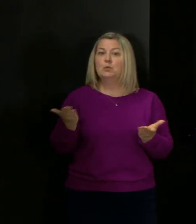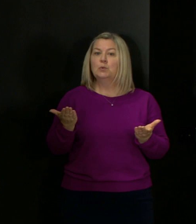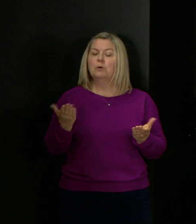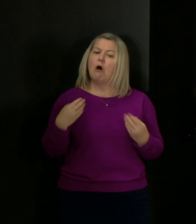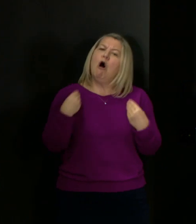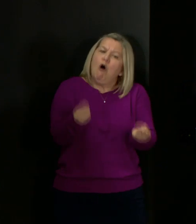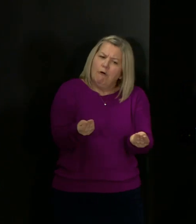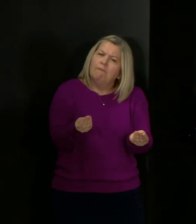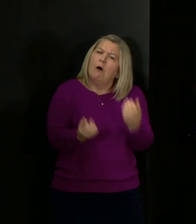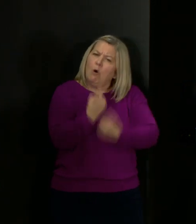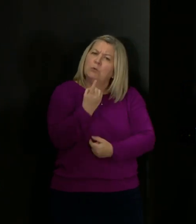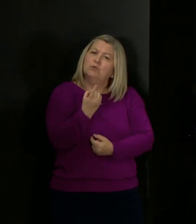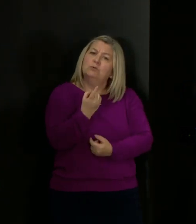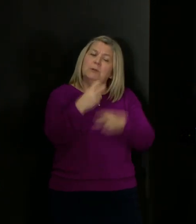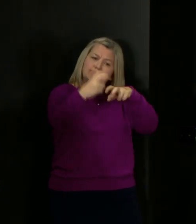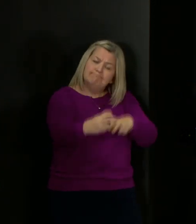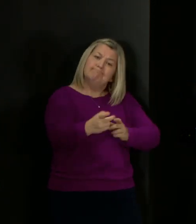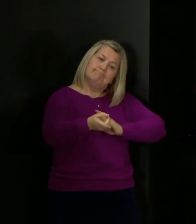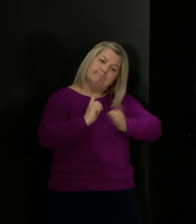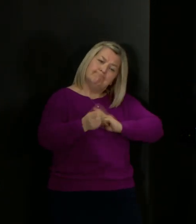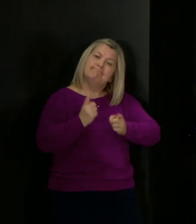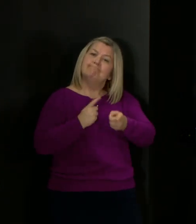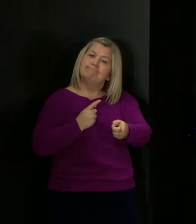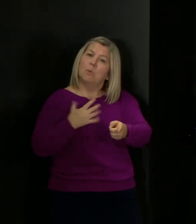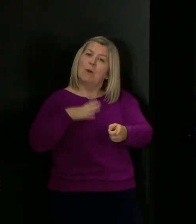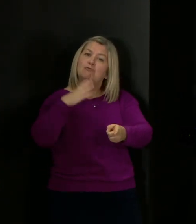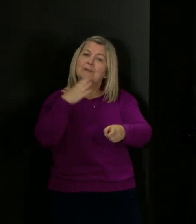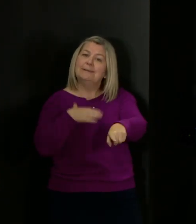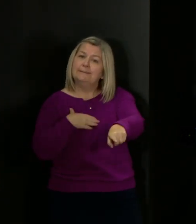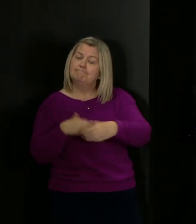opportunity to talk about this when they're ready to do so. Each of these are